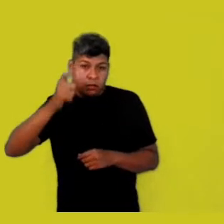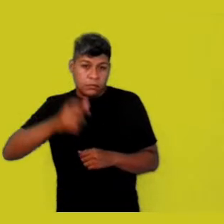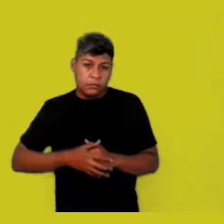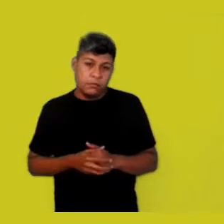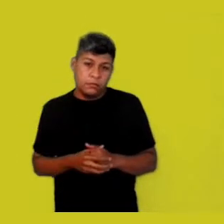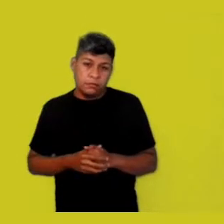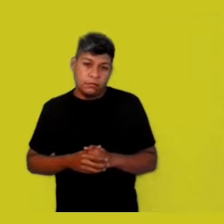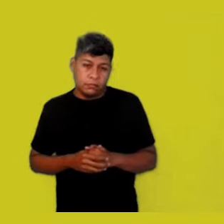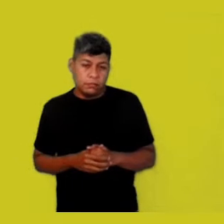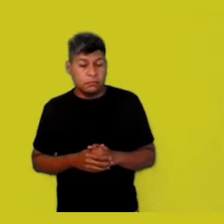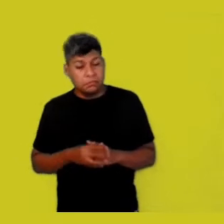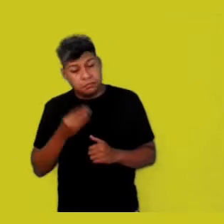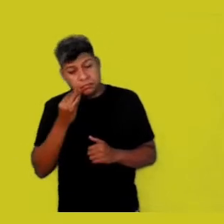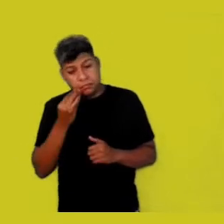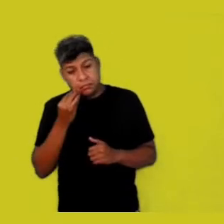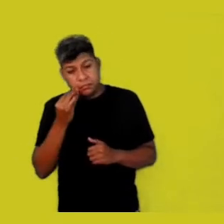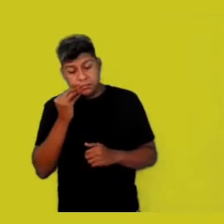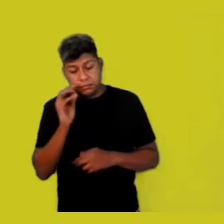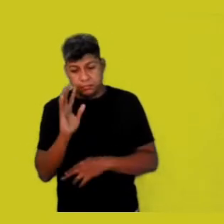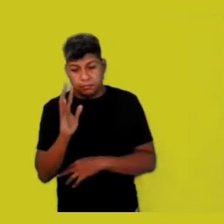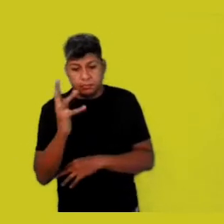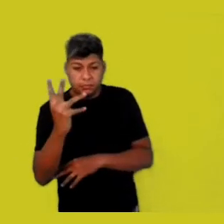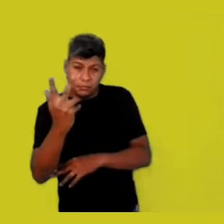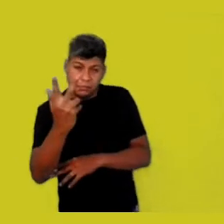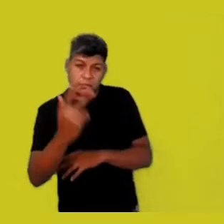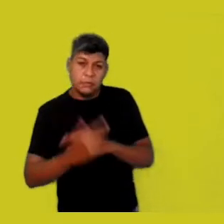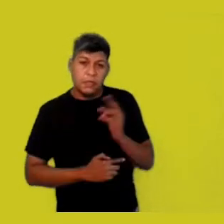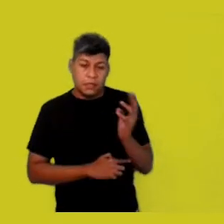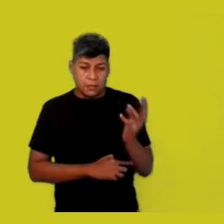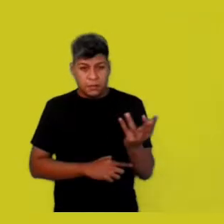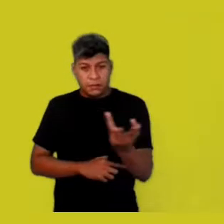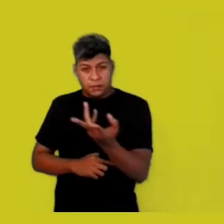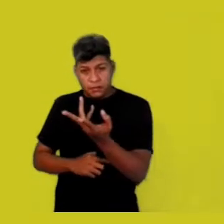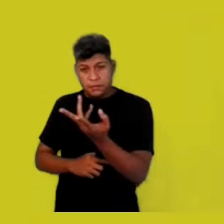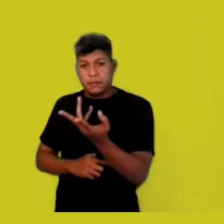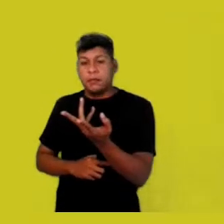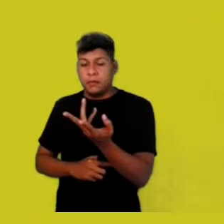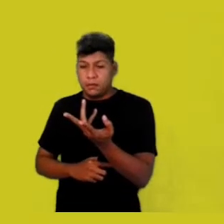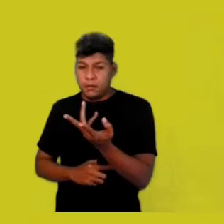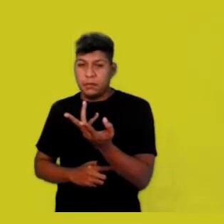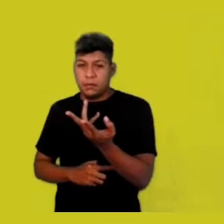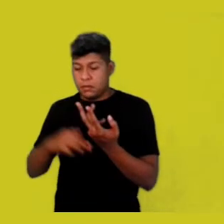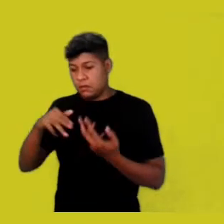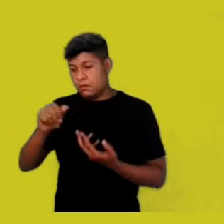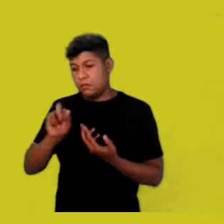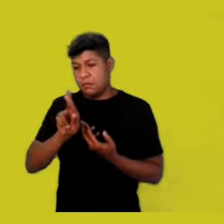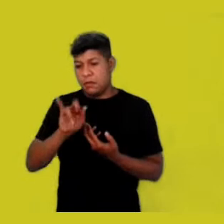Perhaps in a forest in Manyanga, Congo,